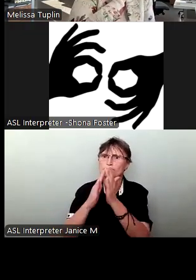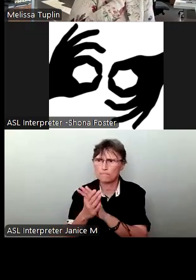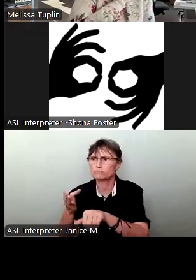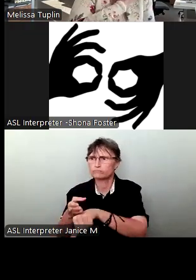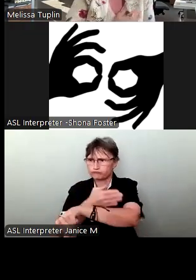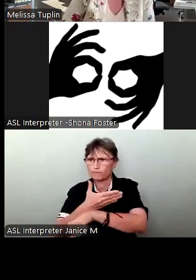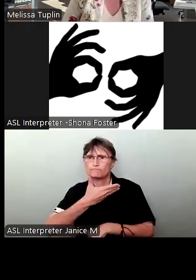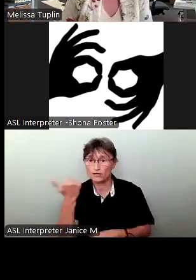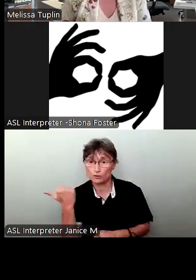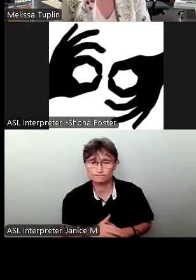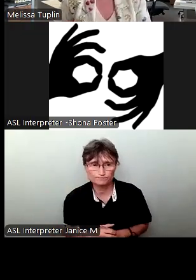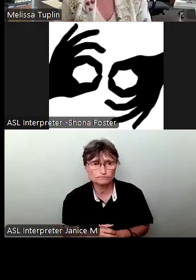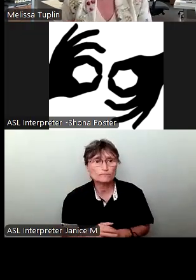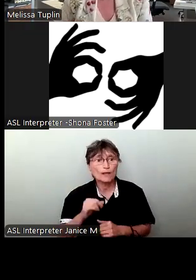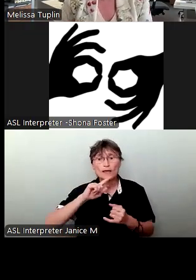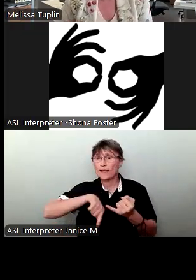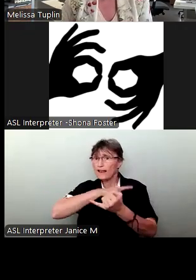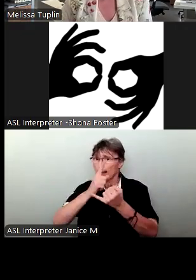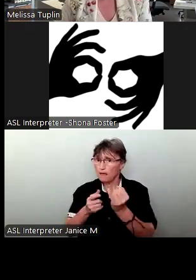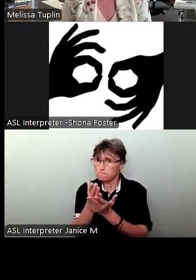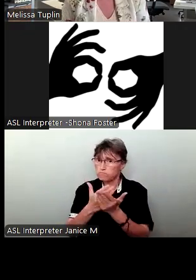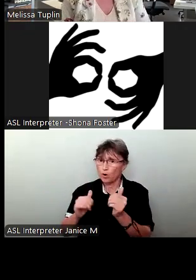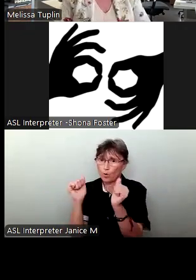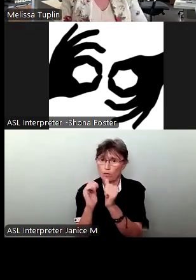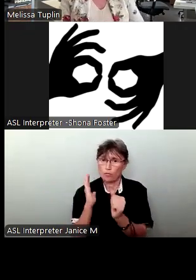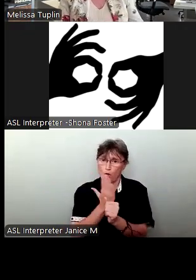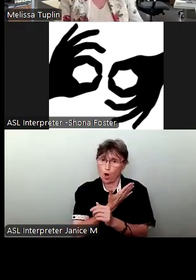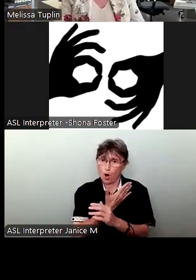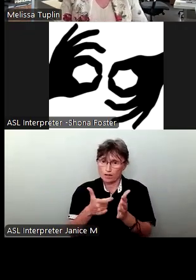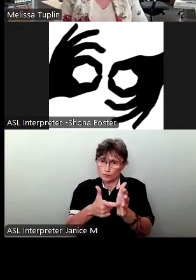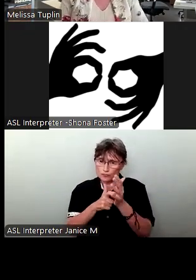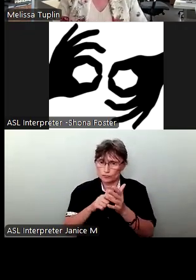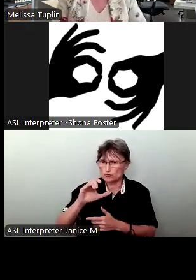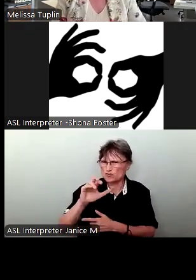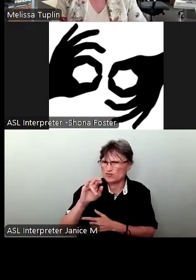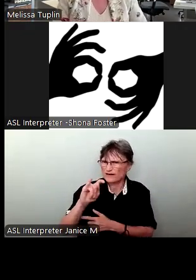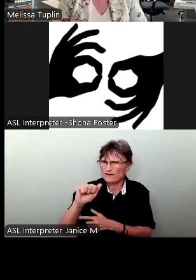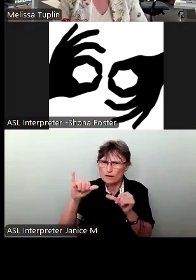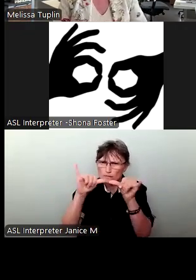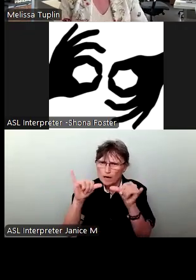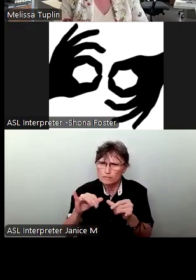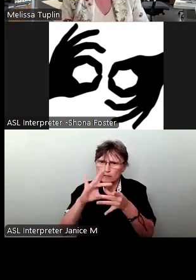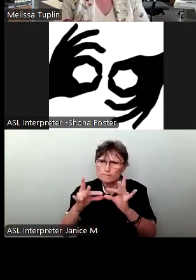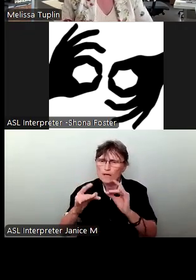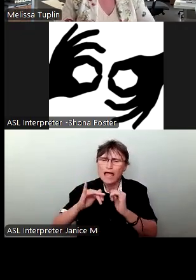And the final set of criteria statements are about how your organization uses your resources wisely.